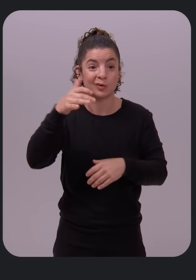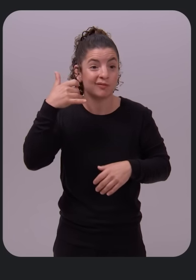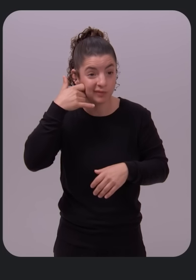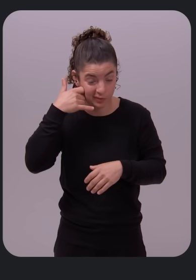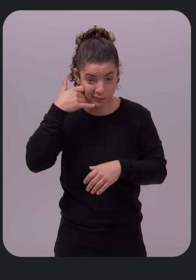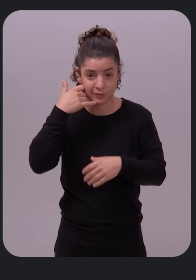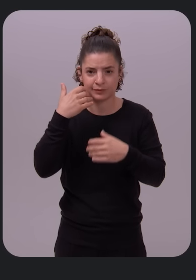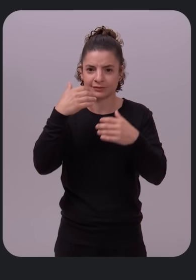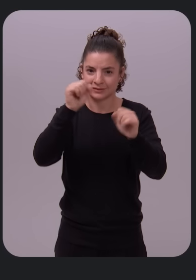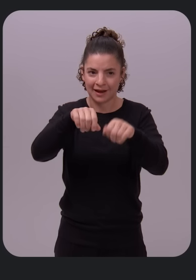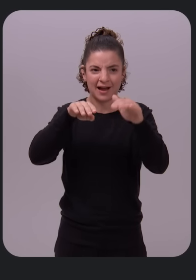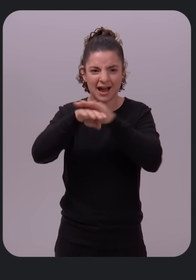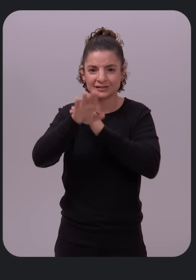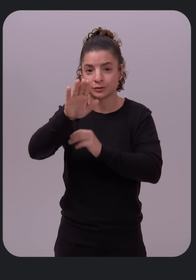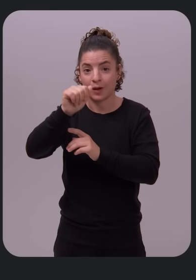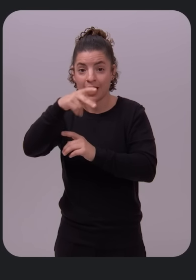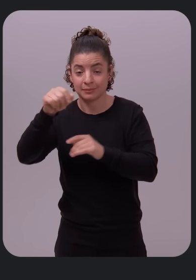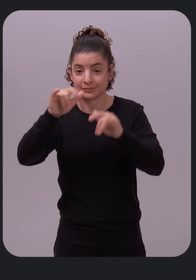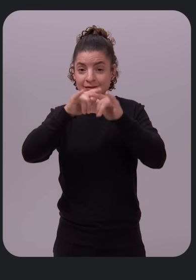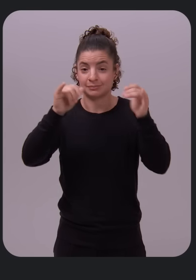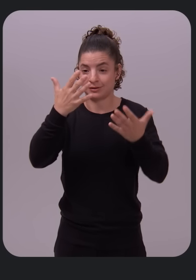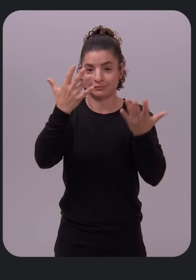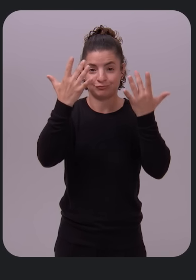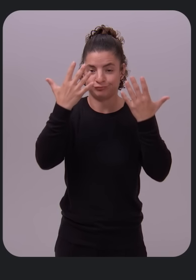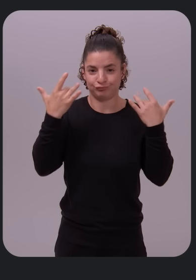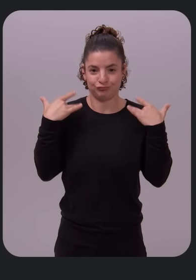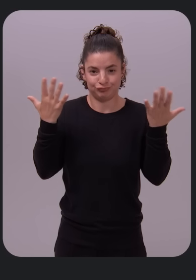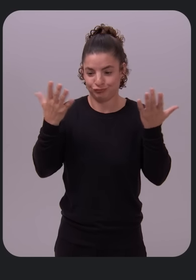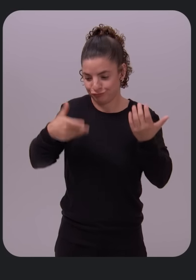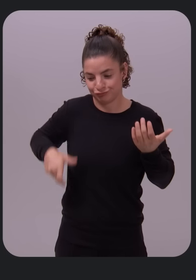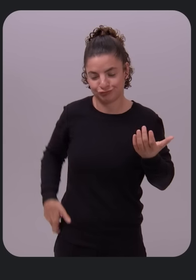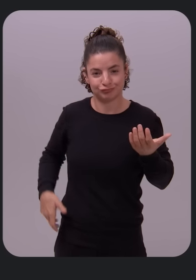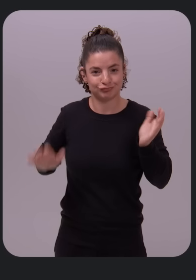giving you access to your apps while keeping your hands free.